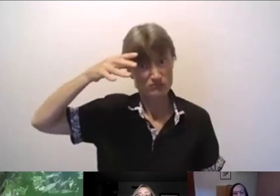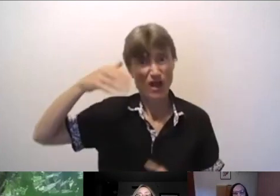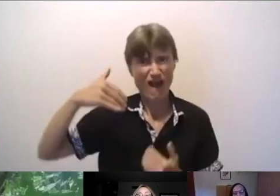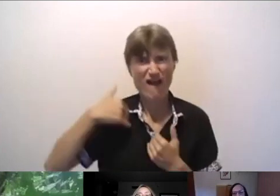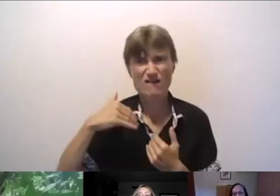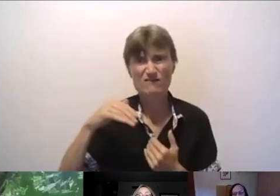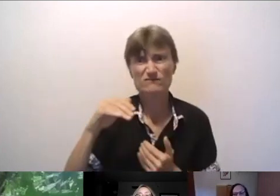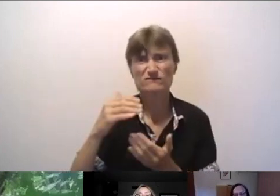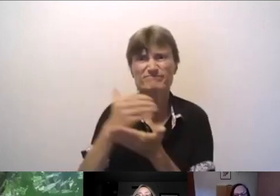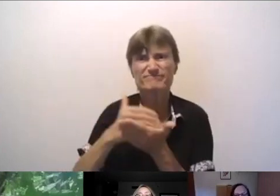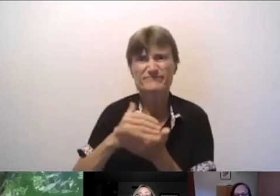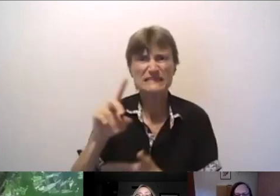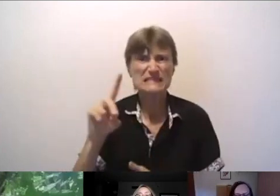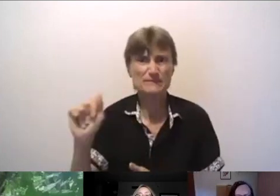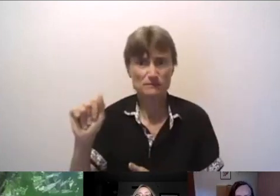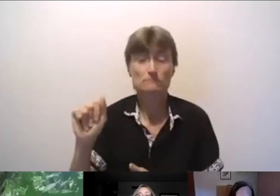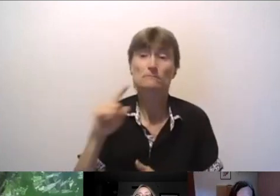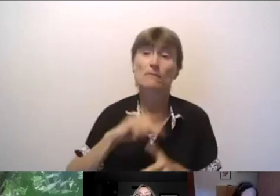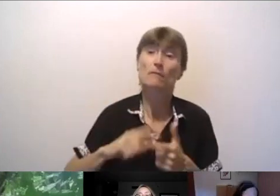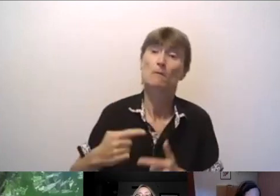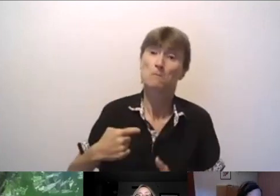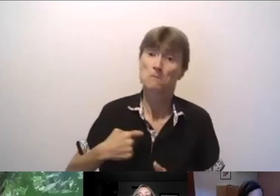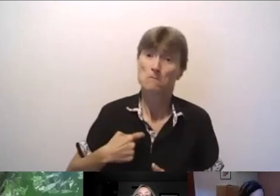when i was on my own i've been on you know